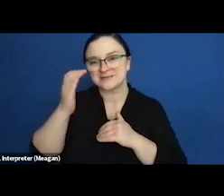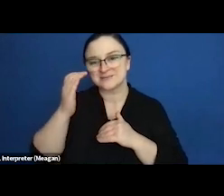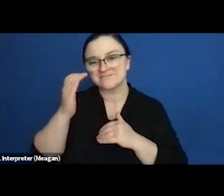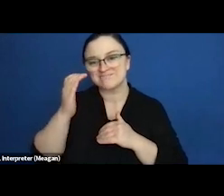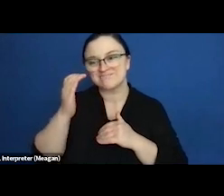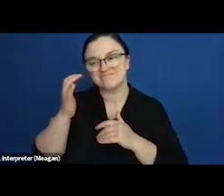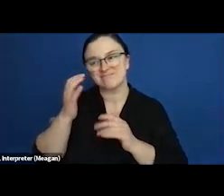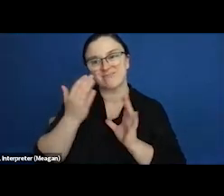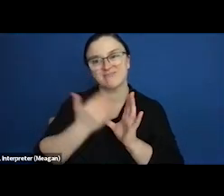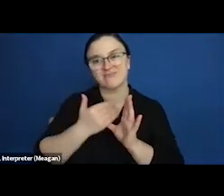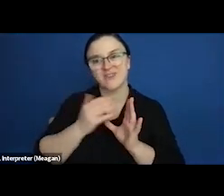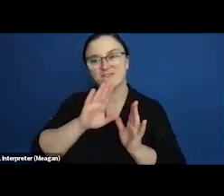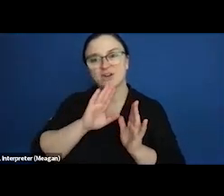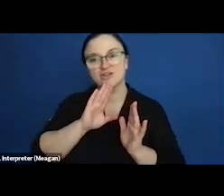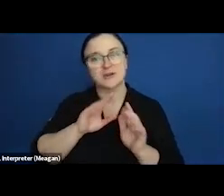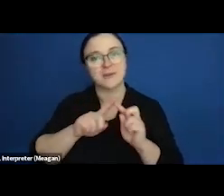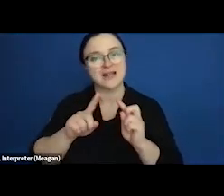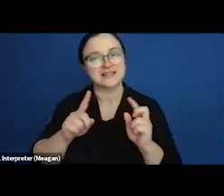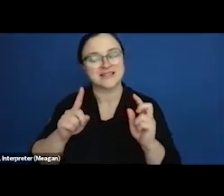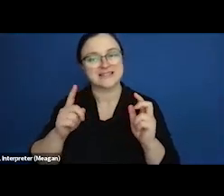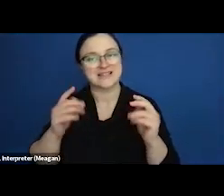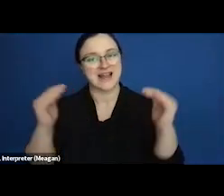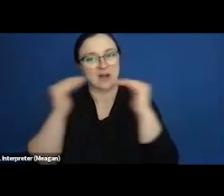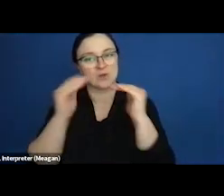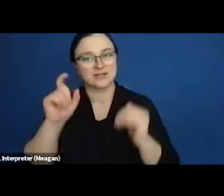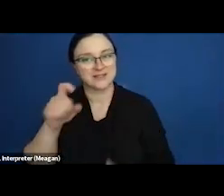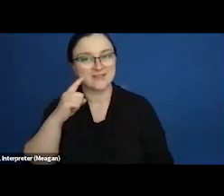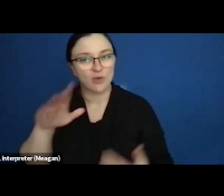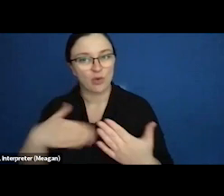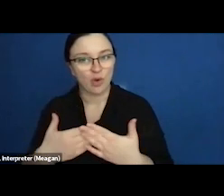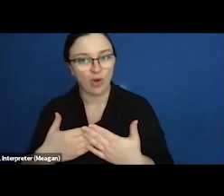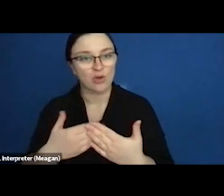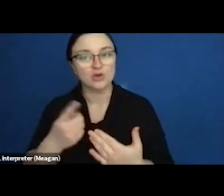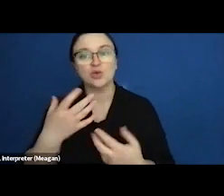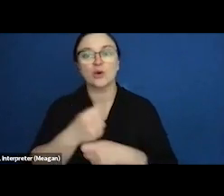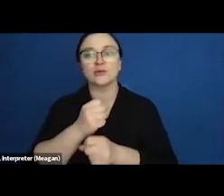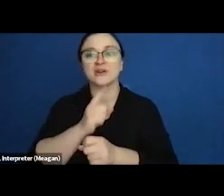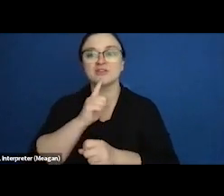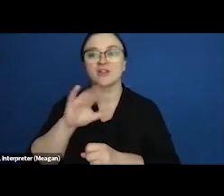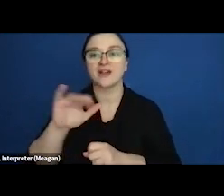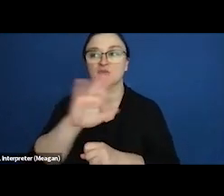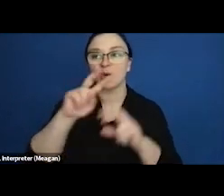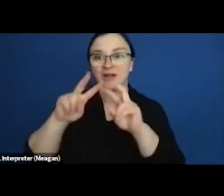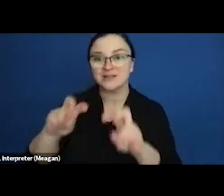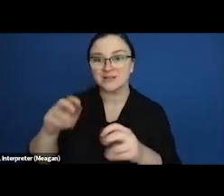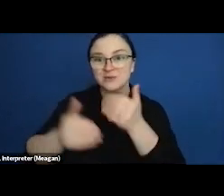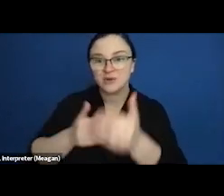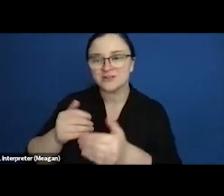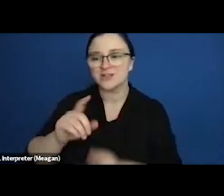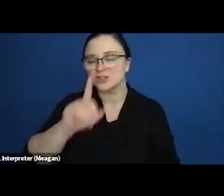it's an equitable necessity for all, right, and ensuring that your assessment process is really inclusive.